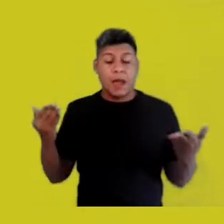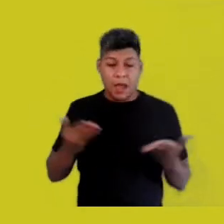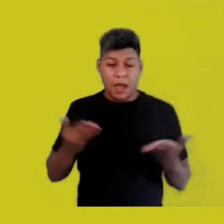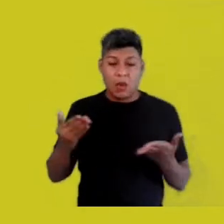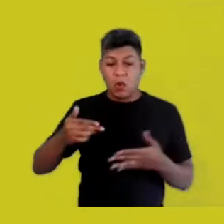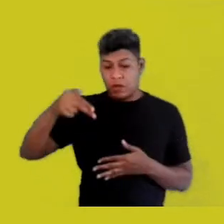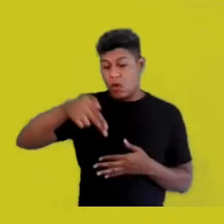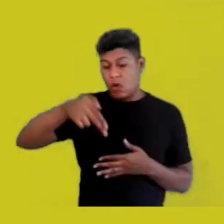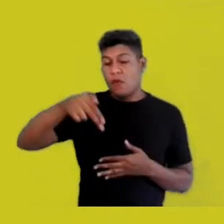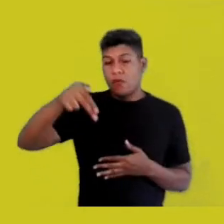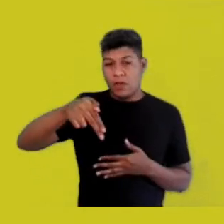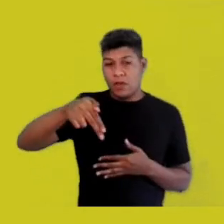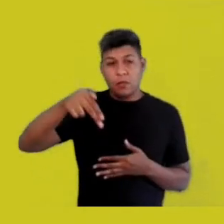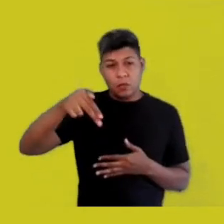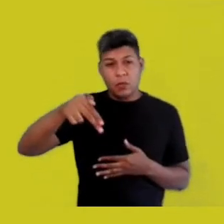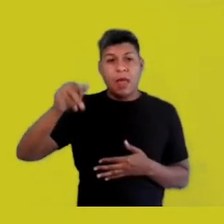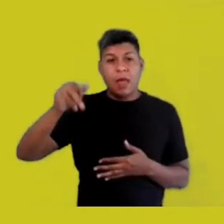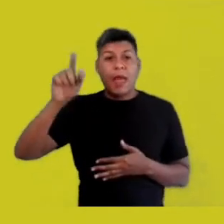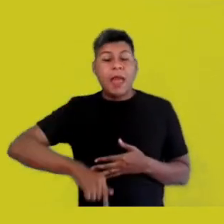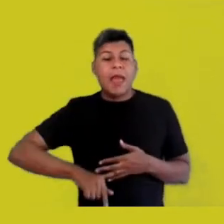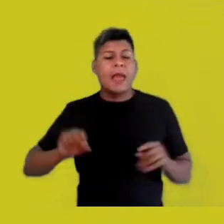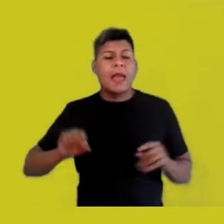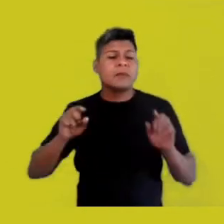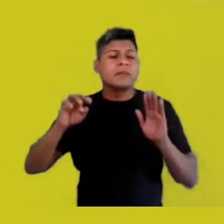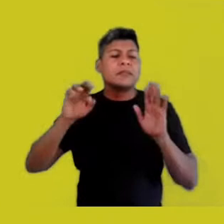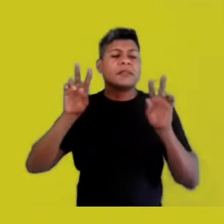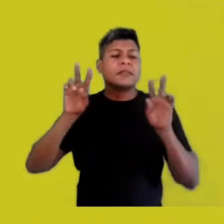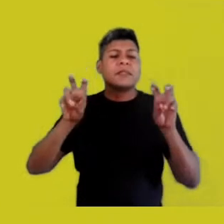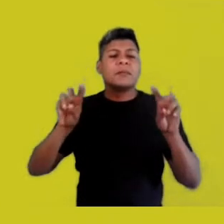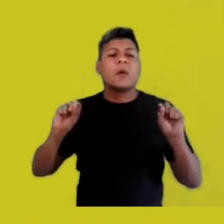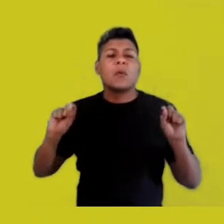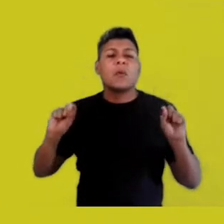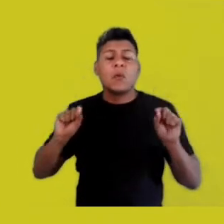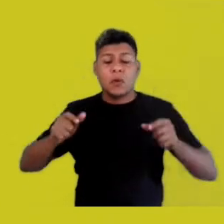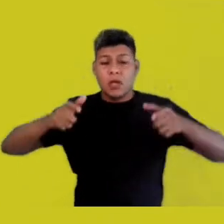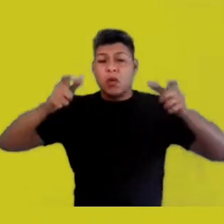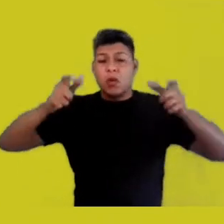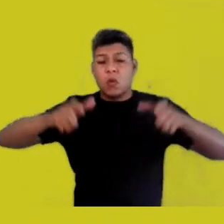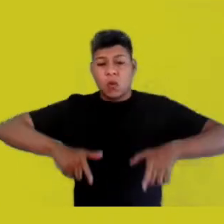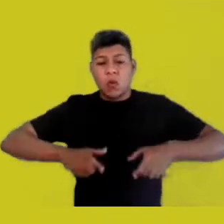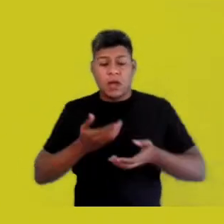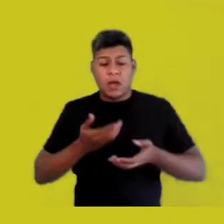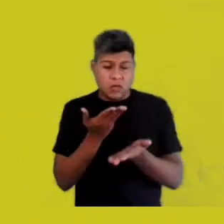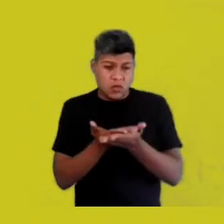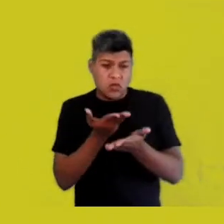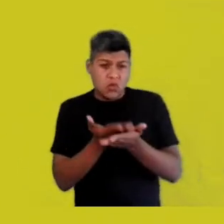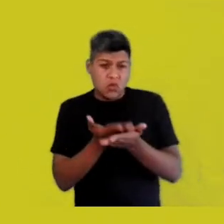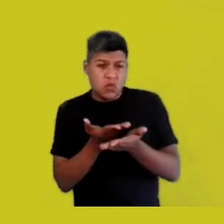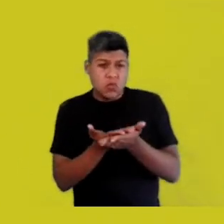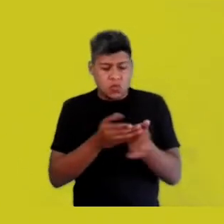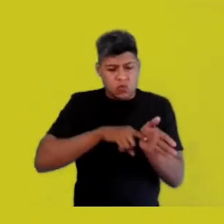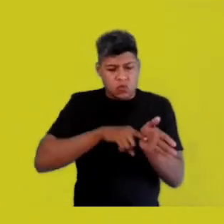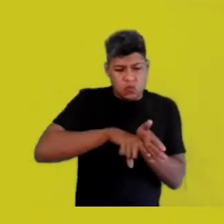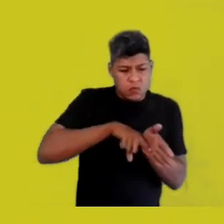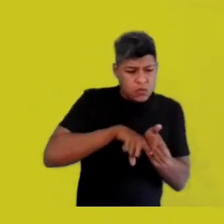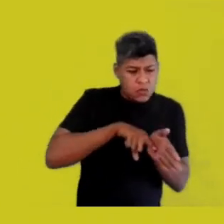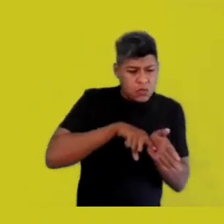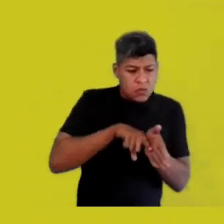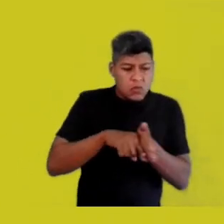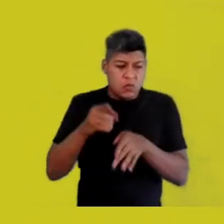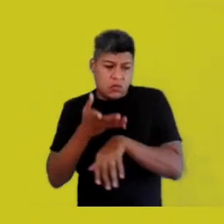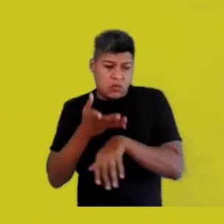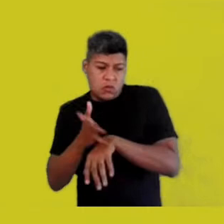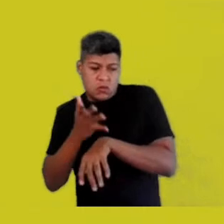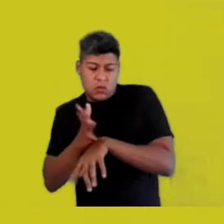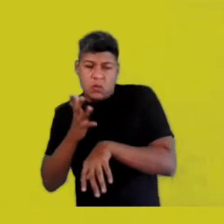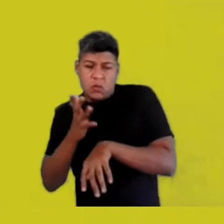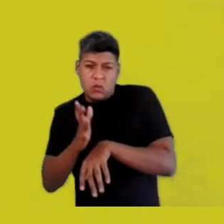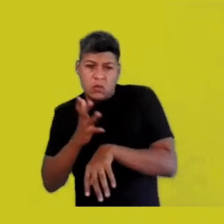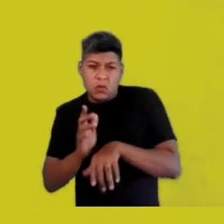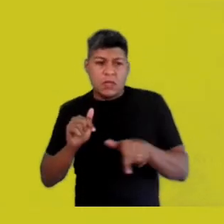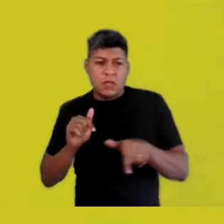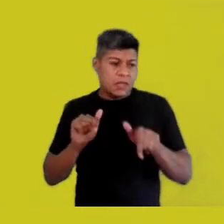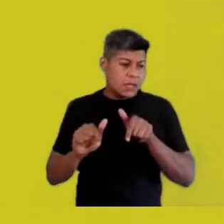and will be more about laboratories, exercises, works with poetics,